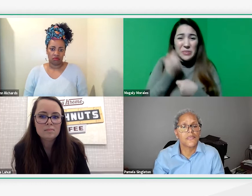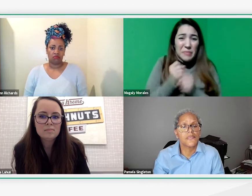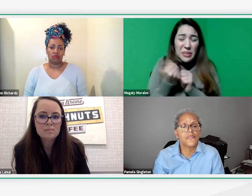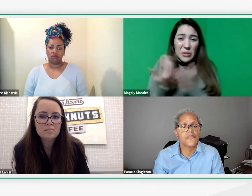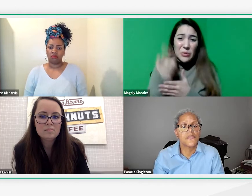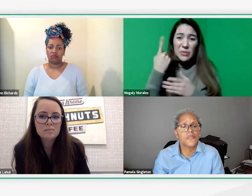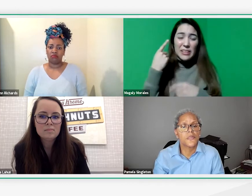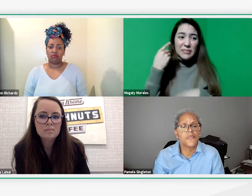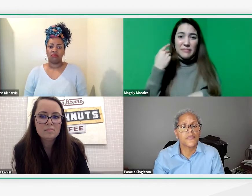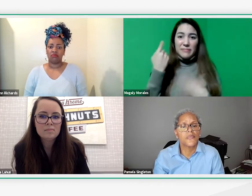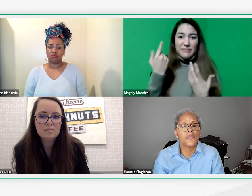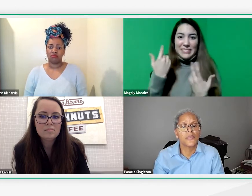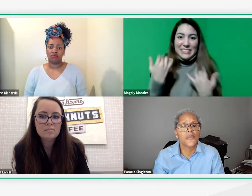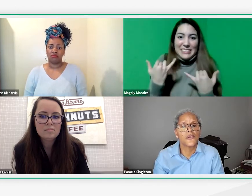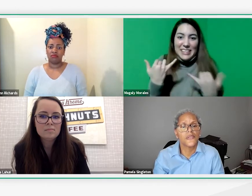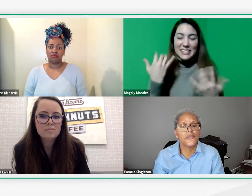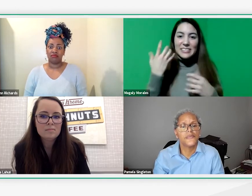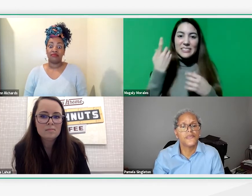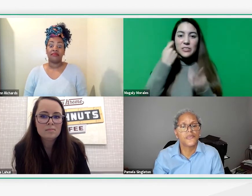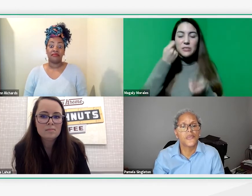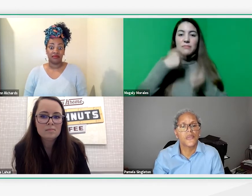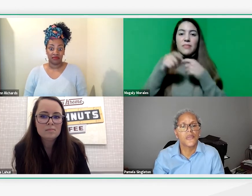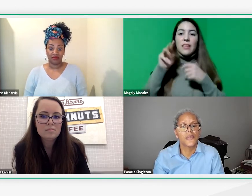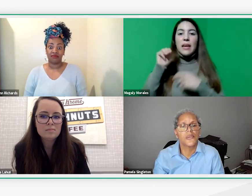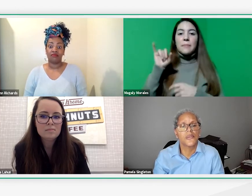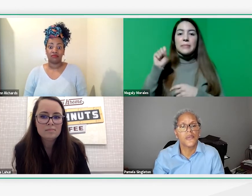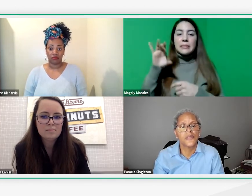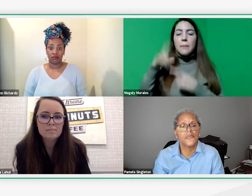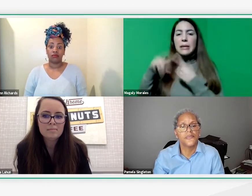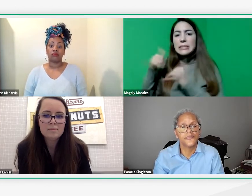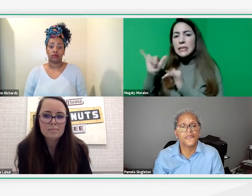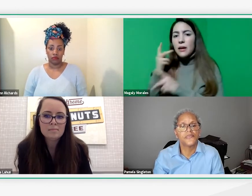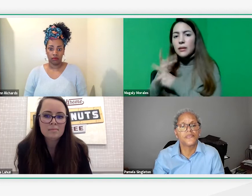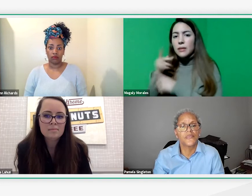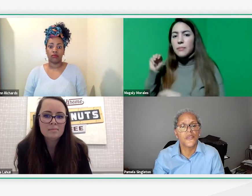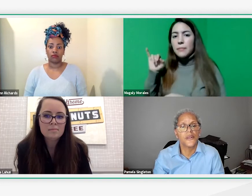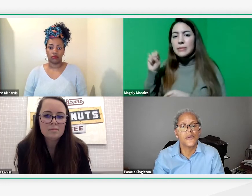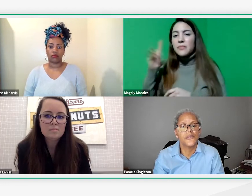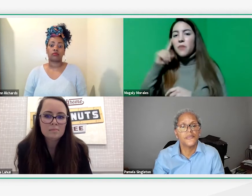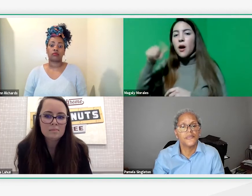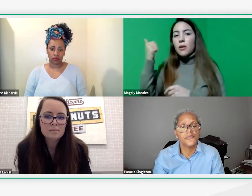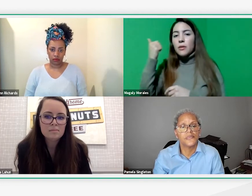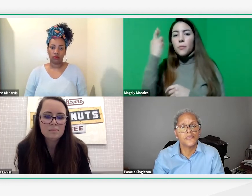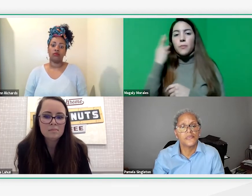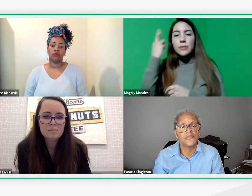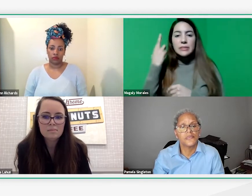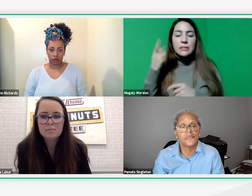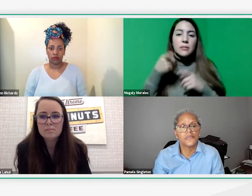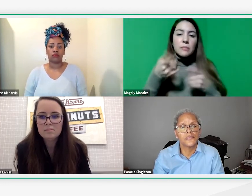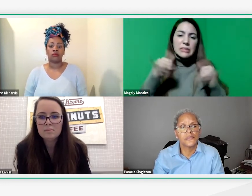1099-NEC is very new. It just came out. And that replaces the 1099-MISC,